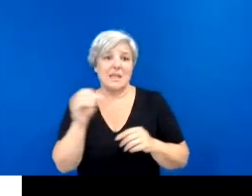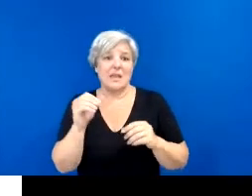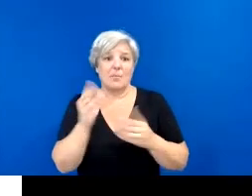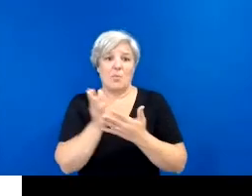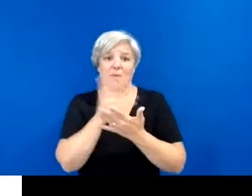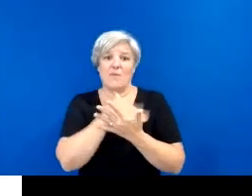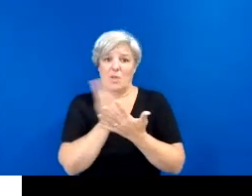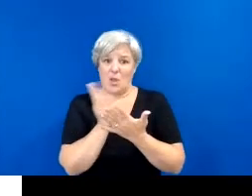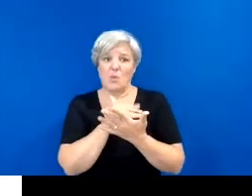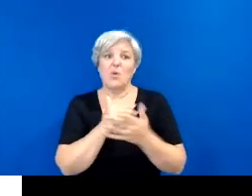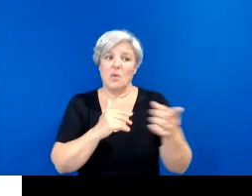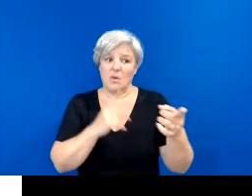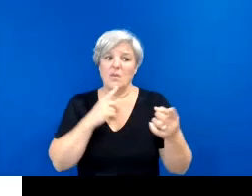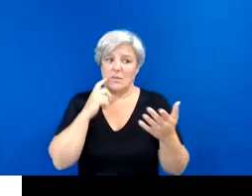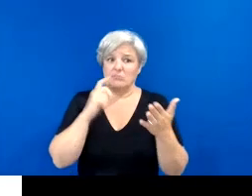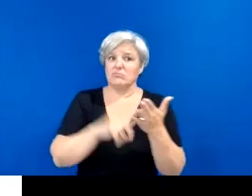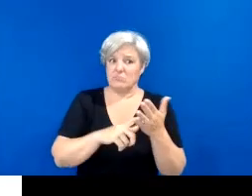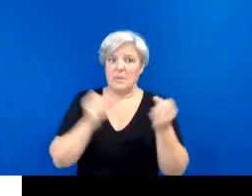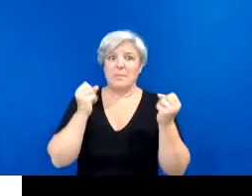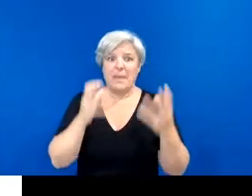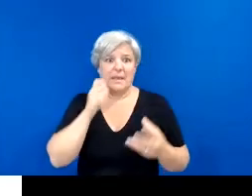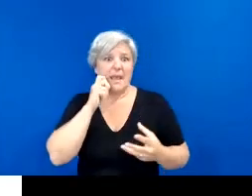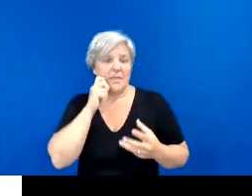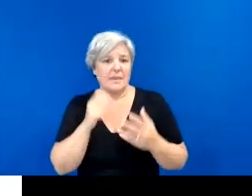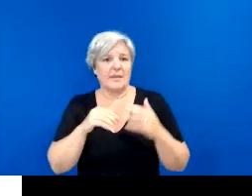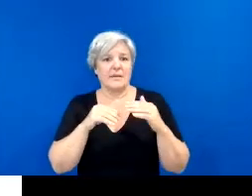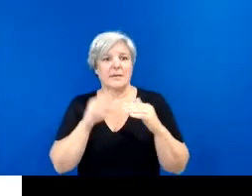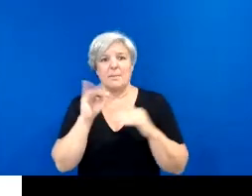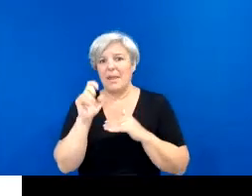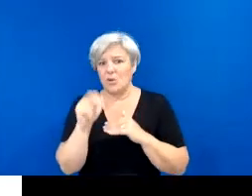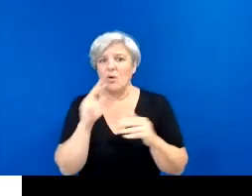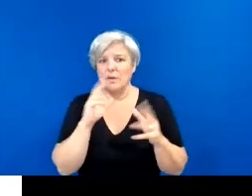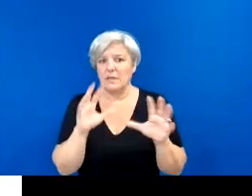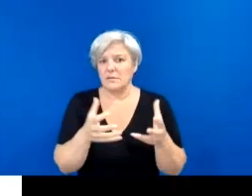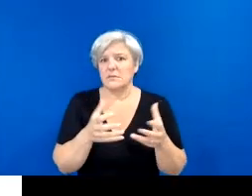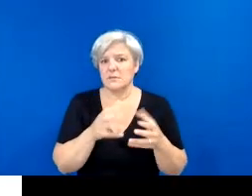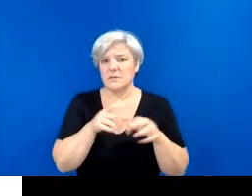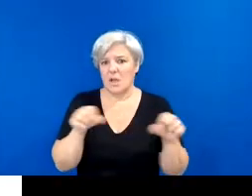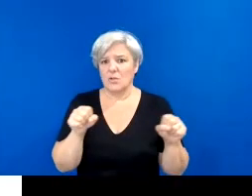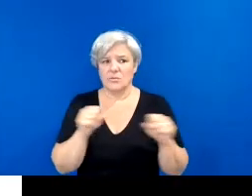that features notable ethnic minority psychologists. And there are other good resources from IRCA as well.